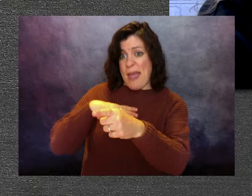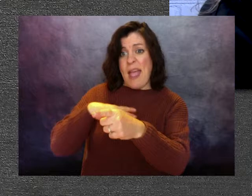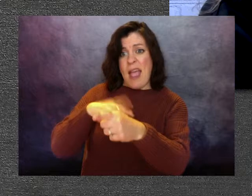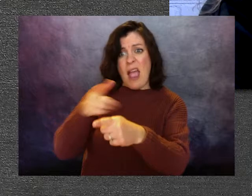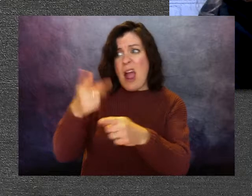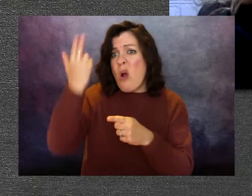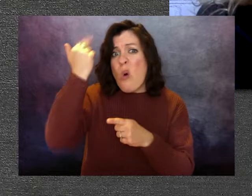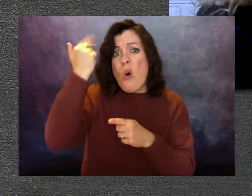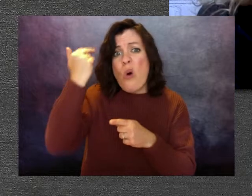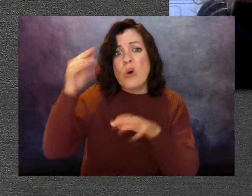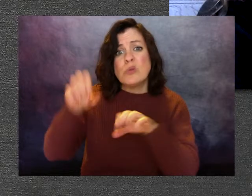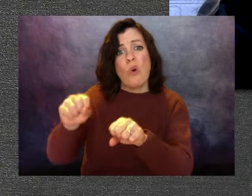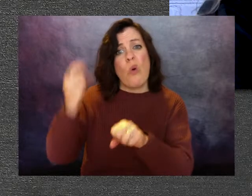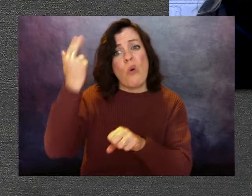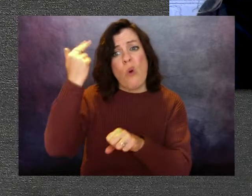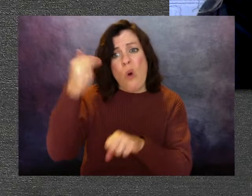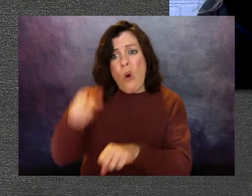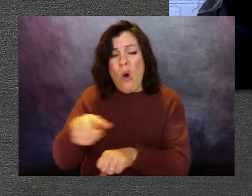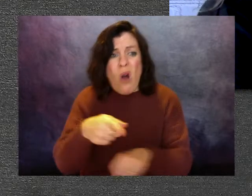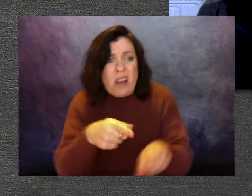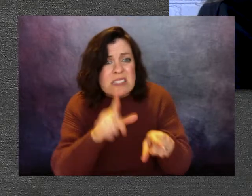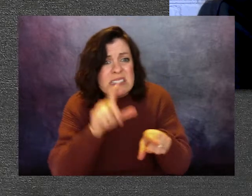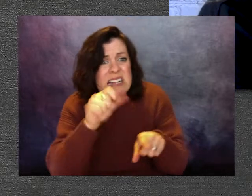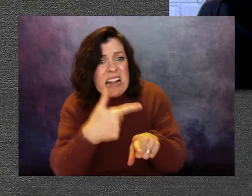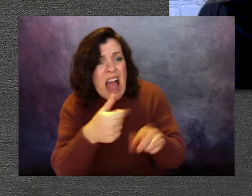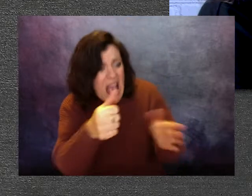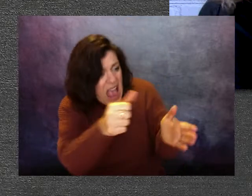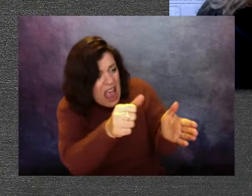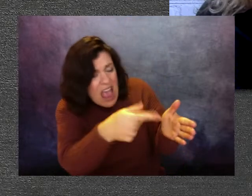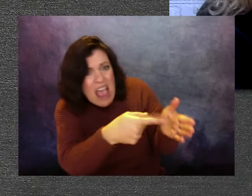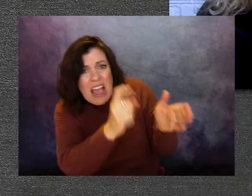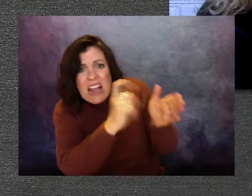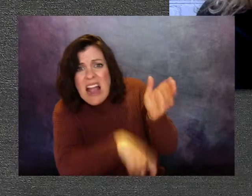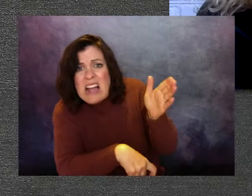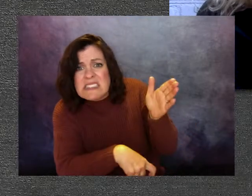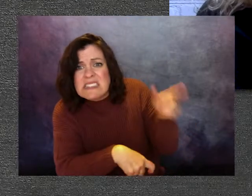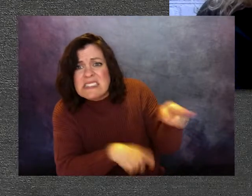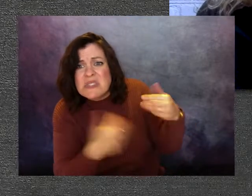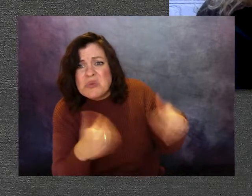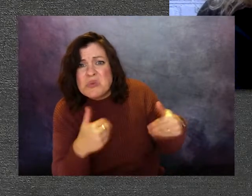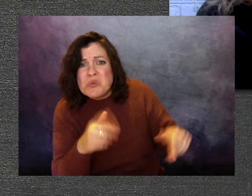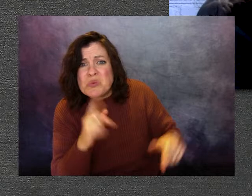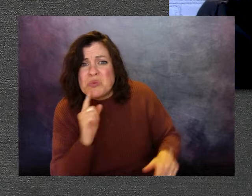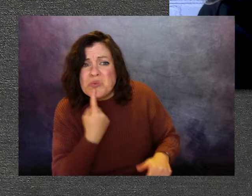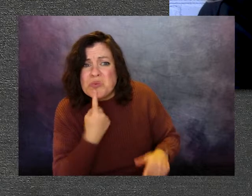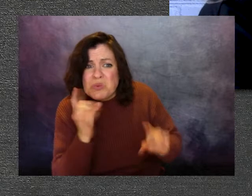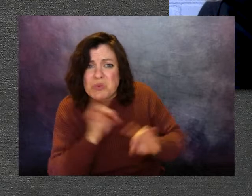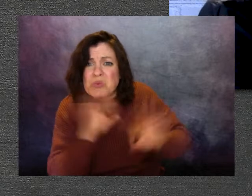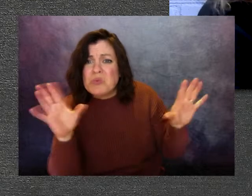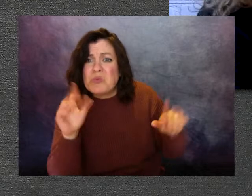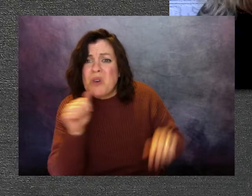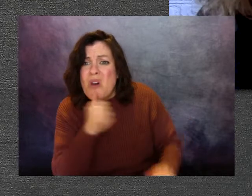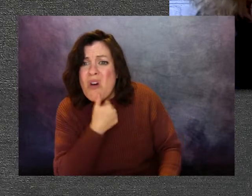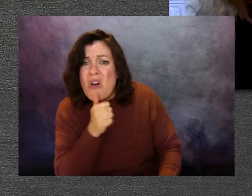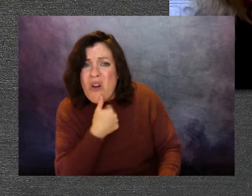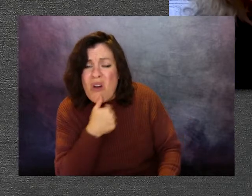His horse has cut its leg. That could be serious . Dr. Kep packs her medical kit.